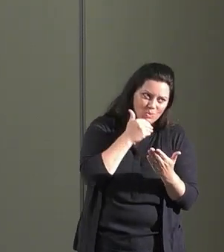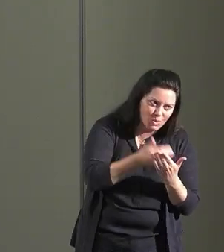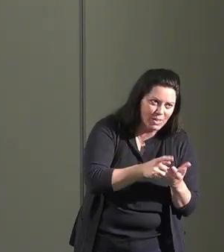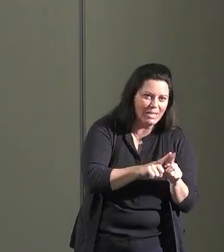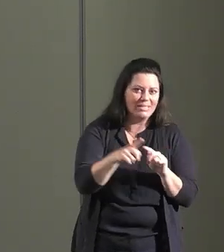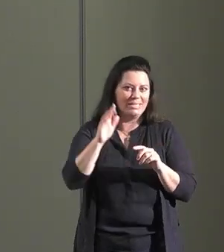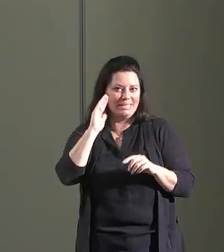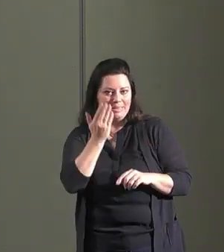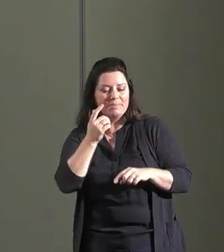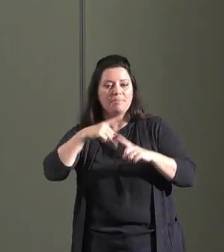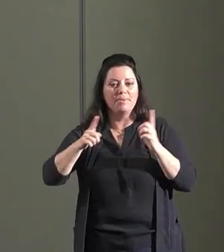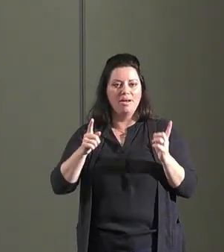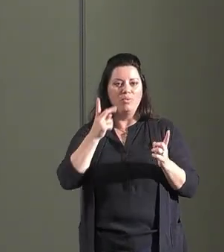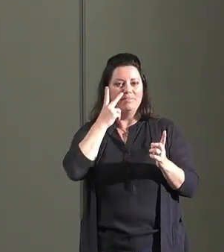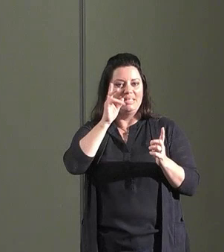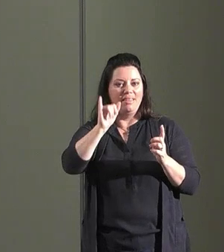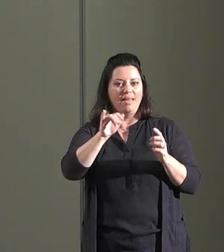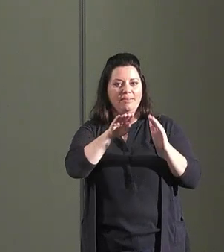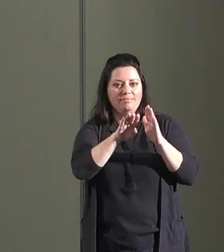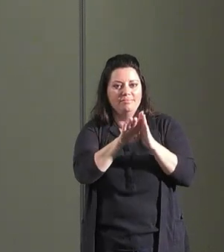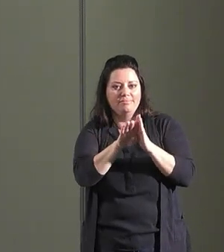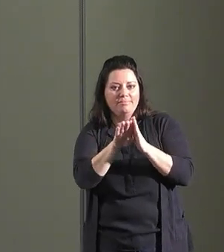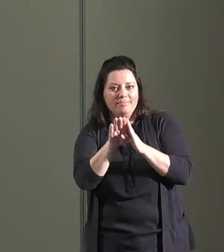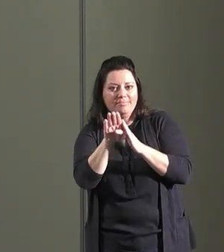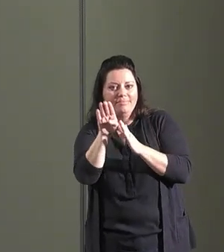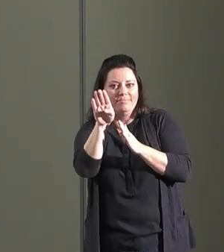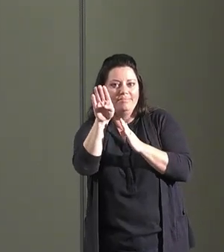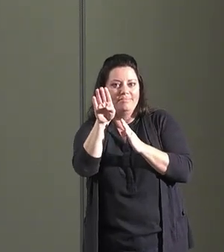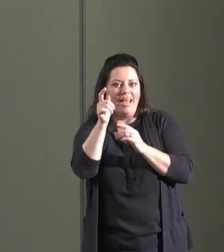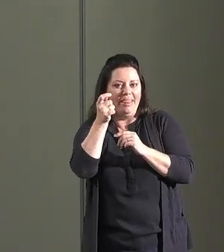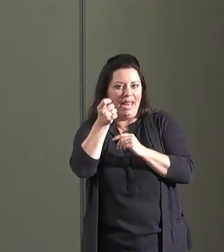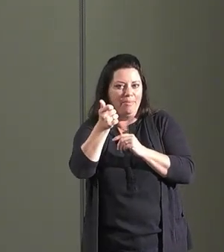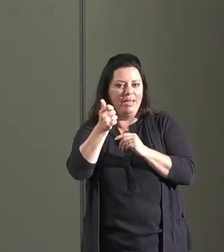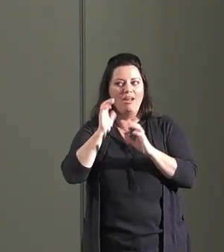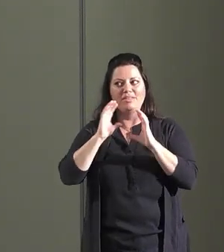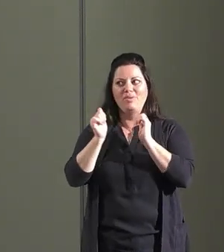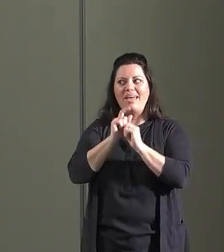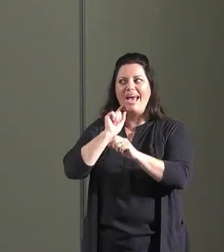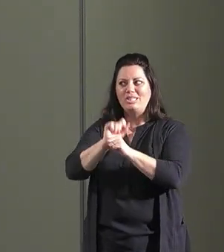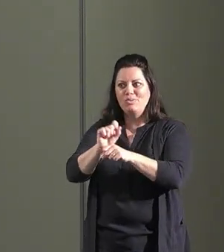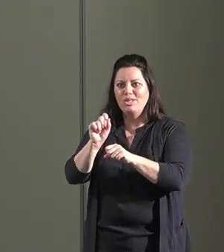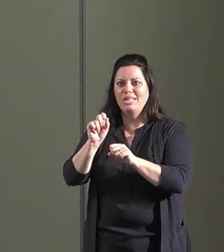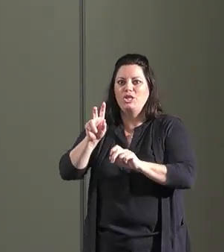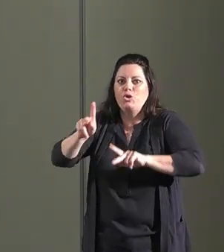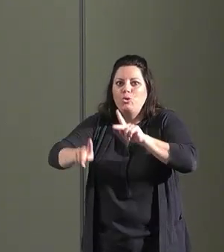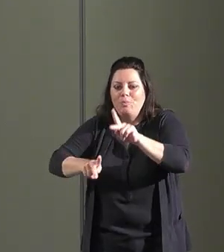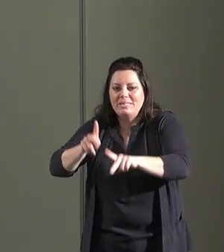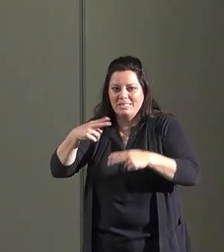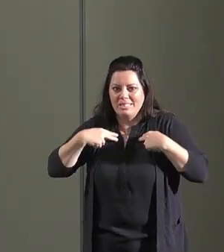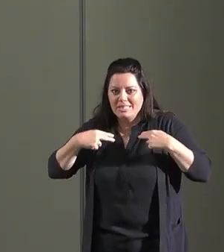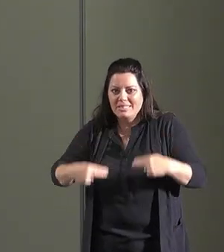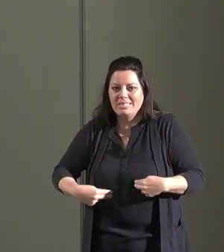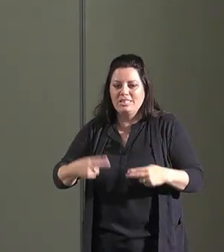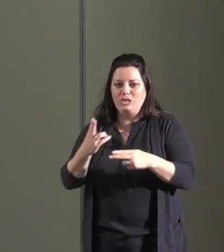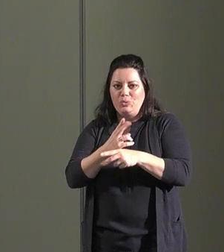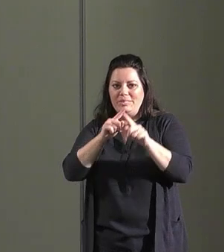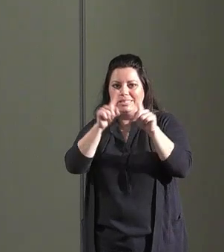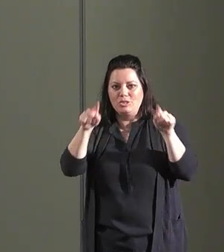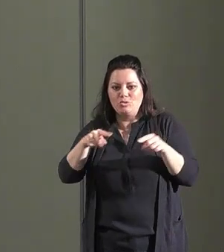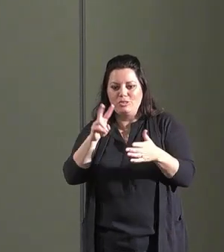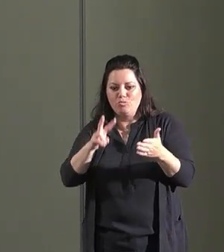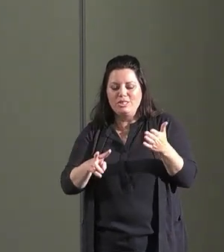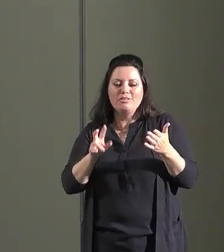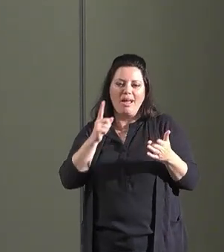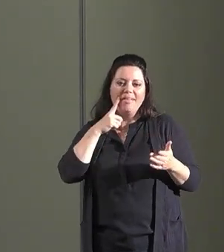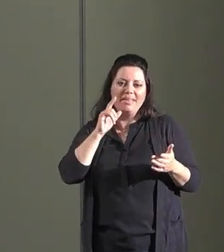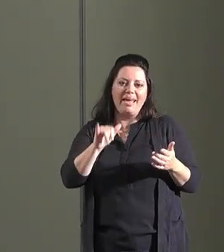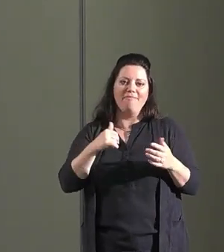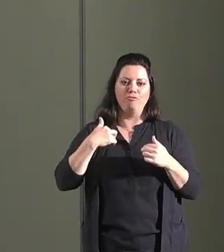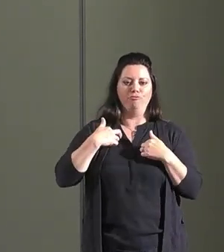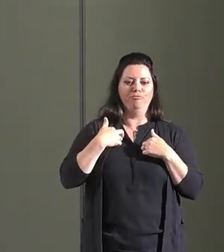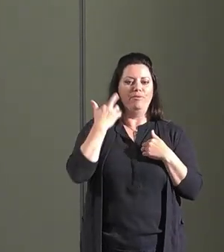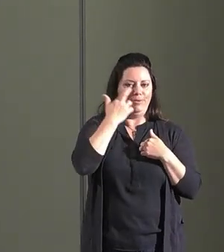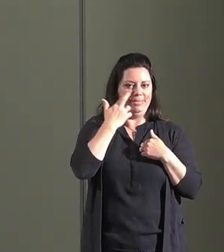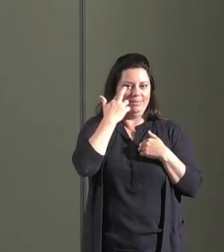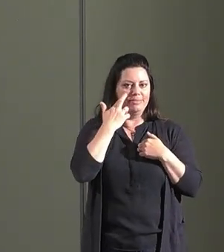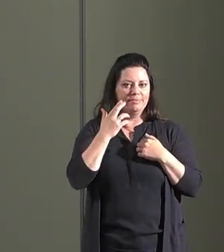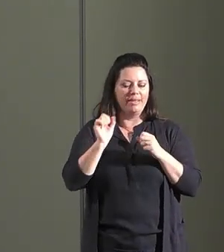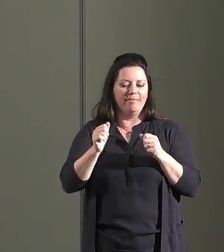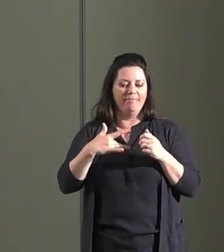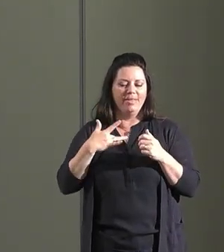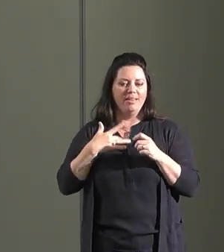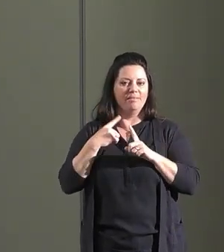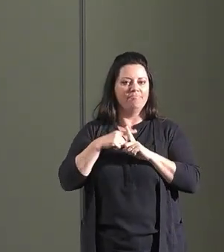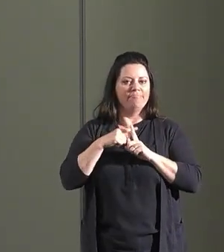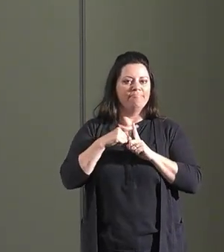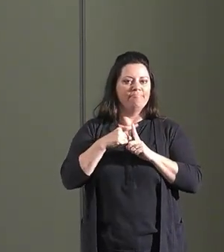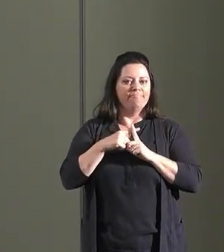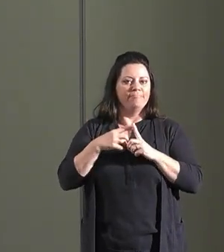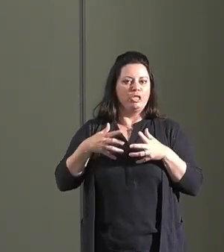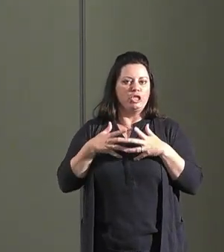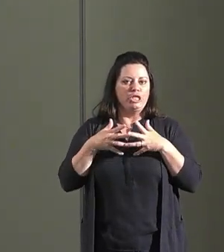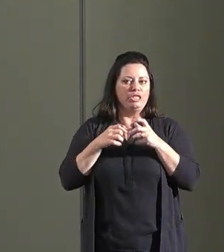go up with the screen reader. There is reason to be encouraged therefore sure. You know, thinking